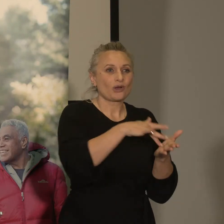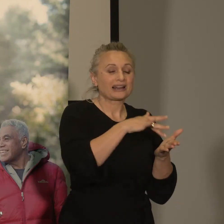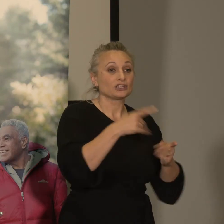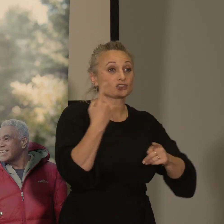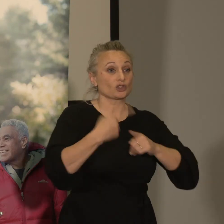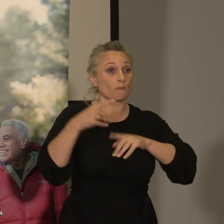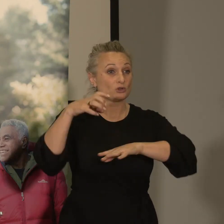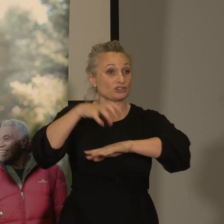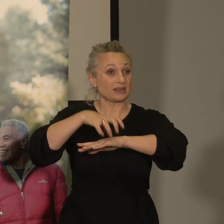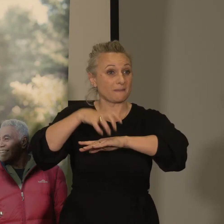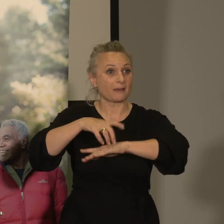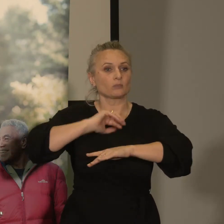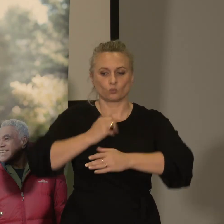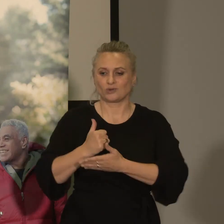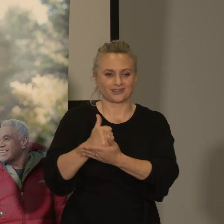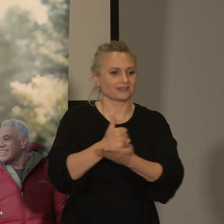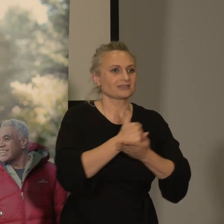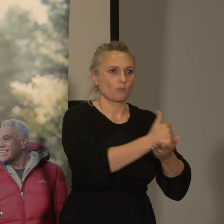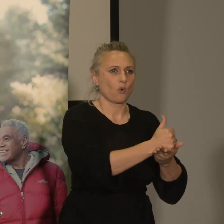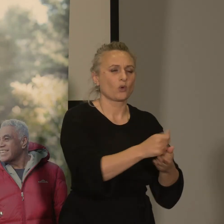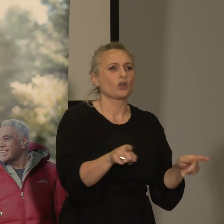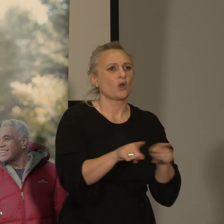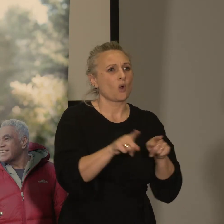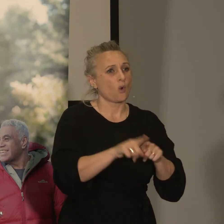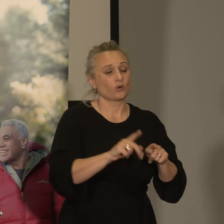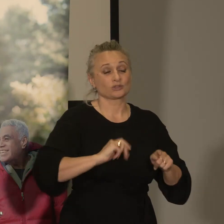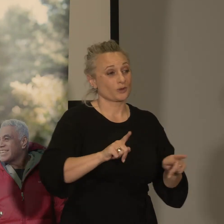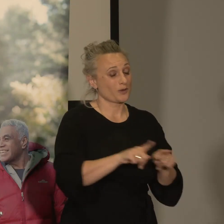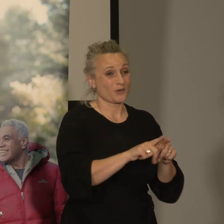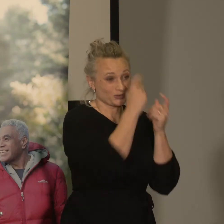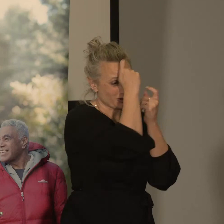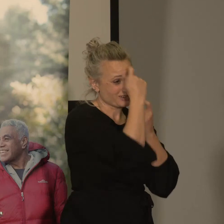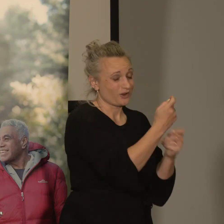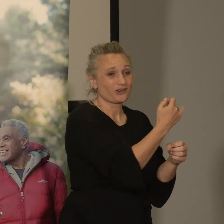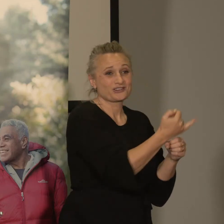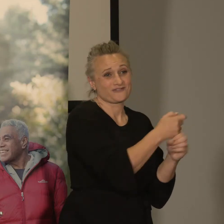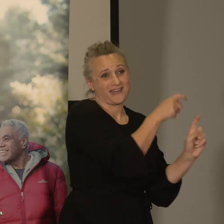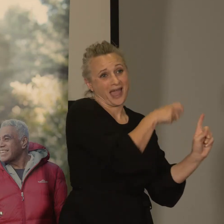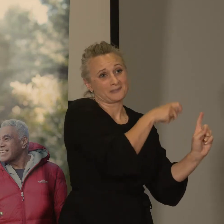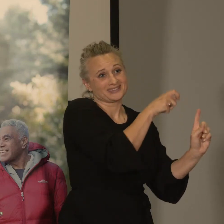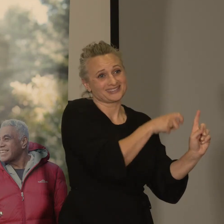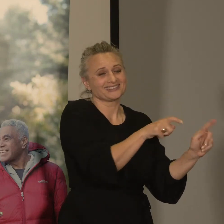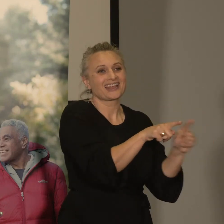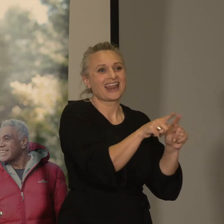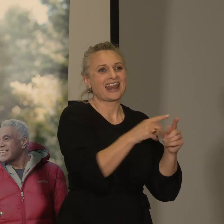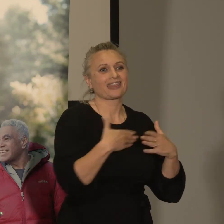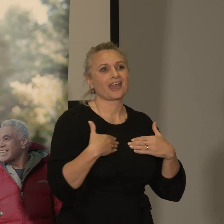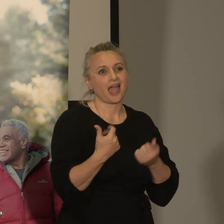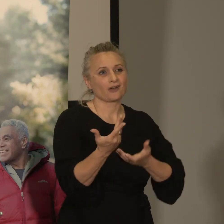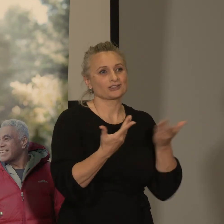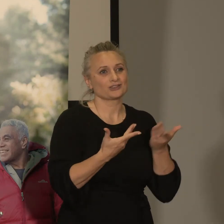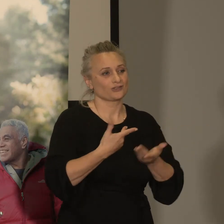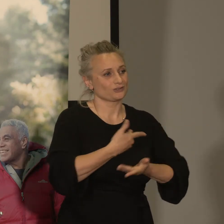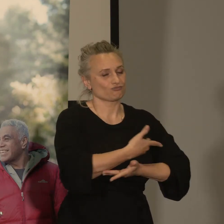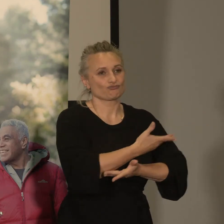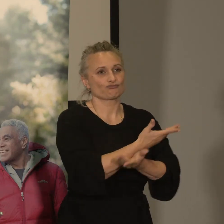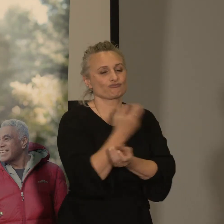And removing one of the biggest barriers for young doctors going into a career of general practice with hospital registrars. Elsewhere, we are continuing to do all we can to support our hospitals, clinics, and emergency departments and continue to